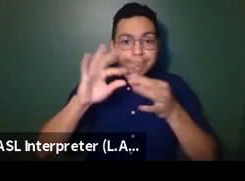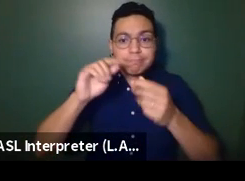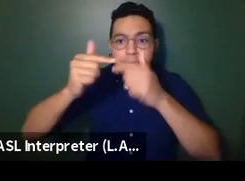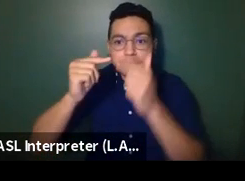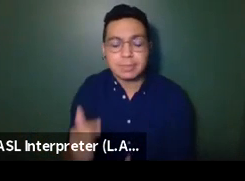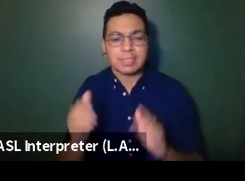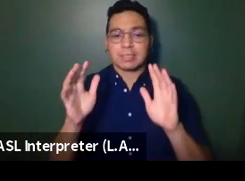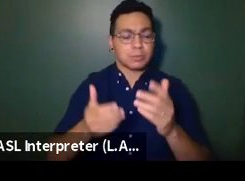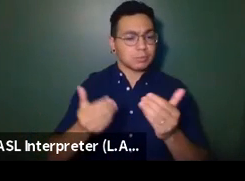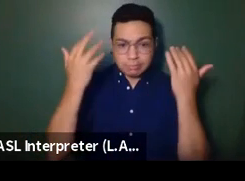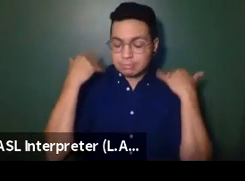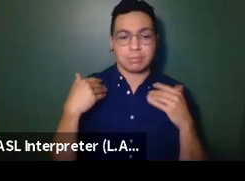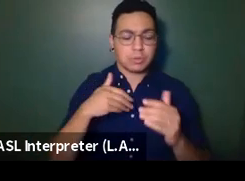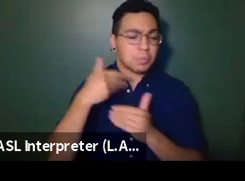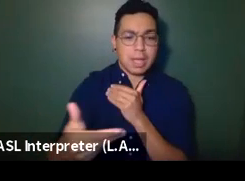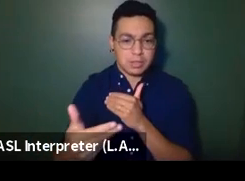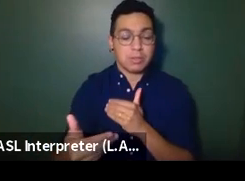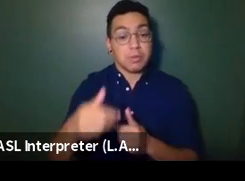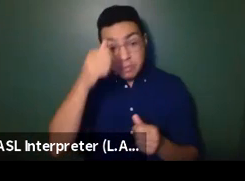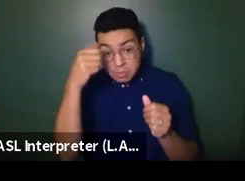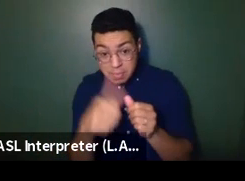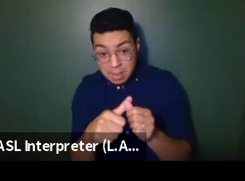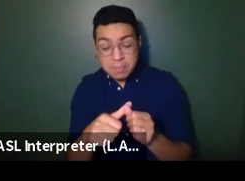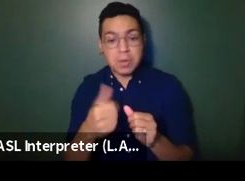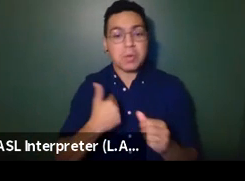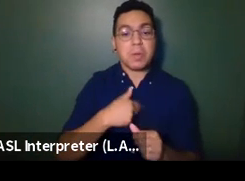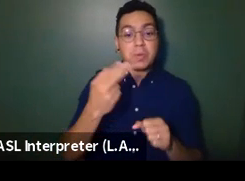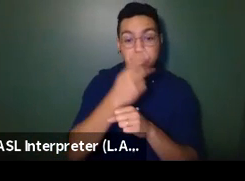Jeff Crawford: Remember that your chat feature we are, we can share links out to you or information out to you.